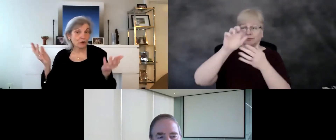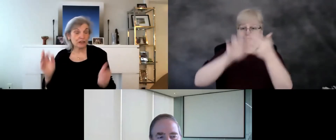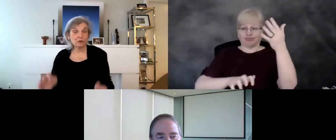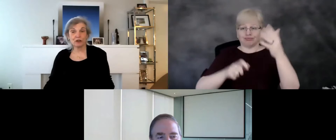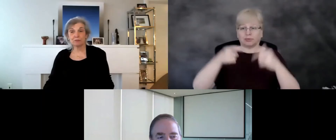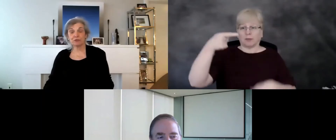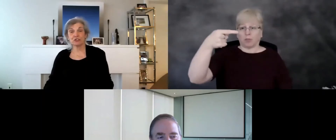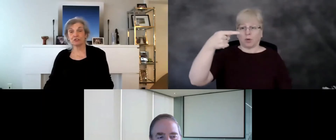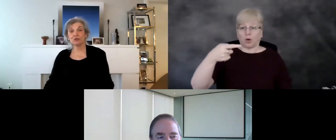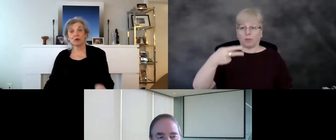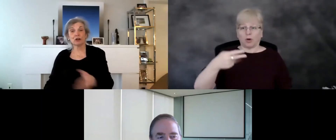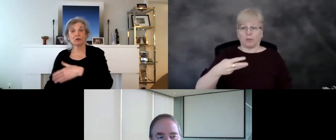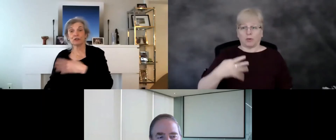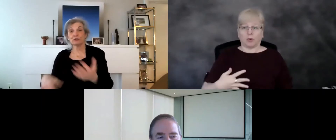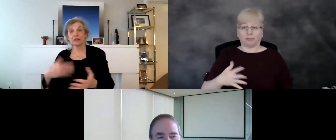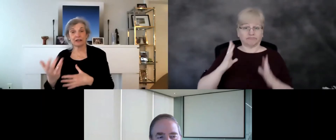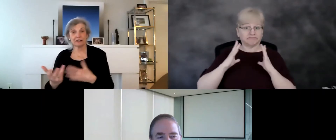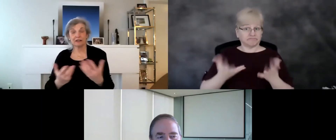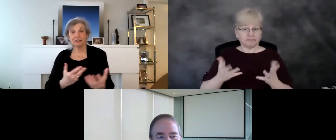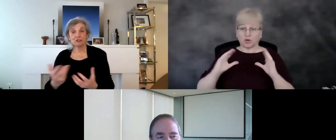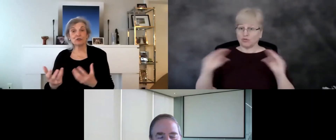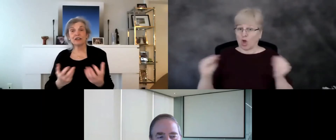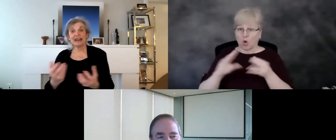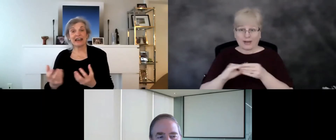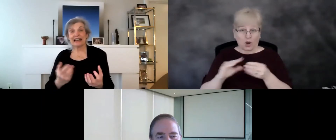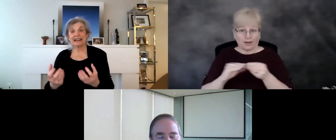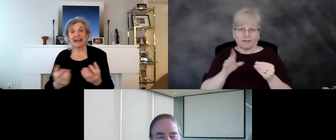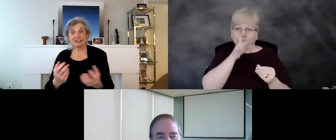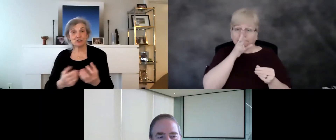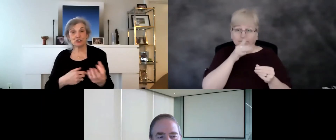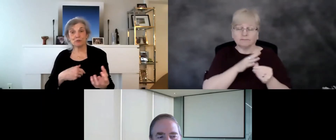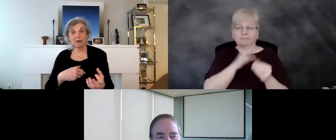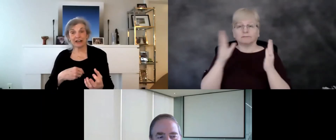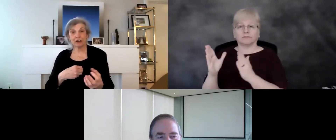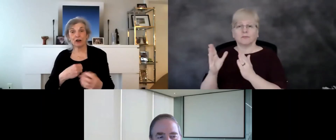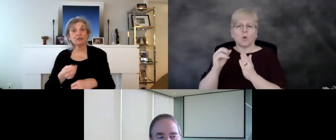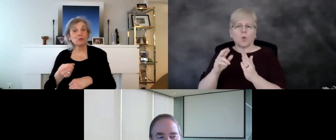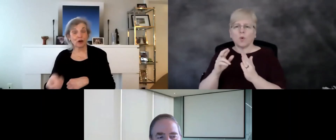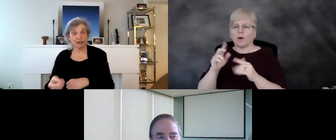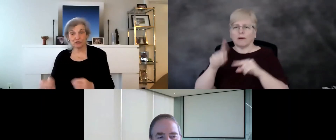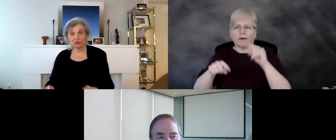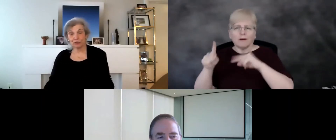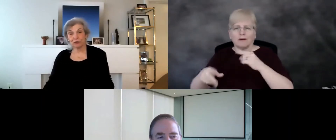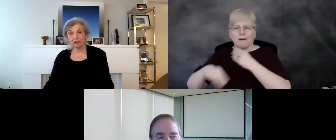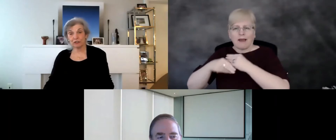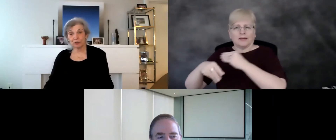you want to present your work, or you can add as you might otherwise do in other